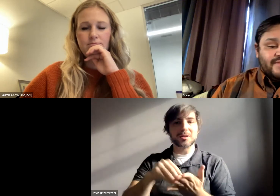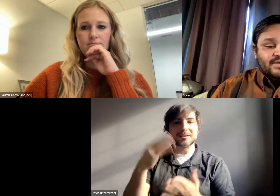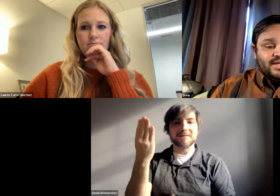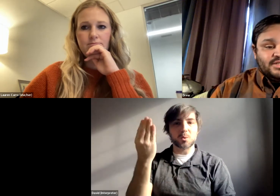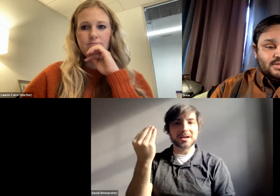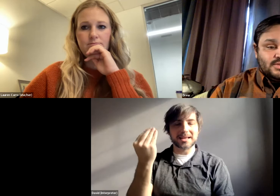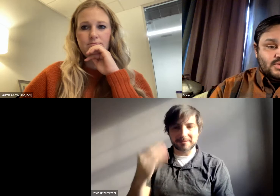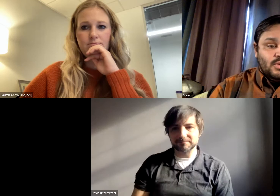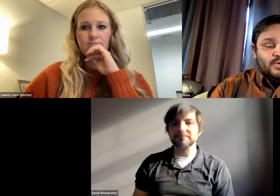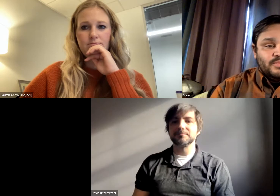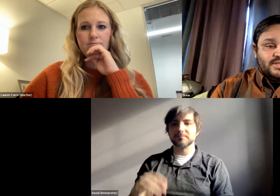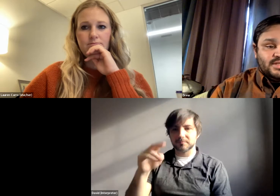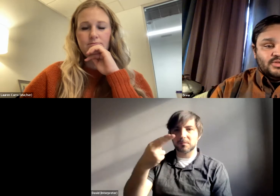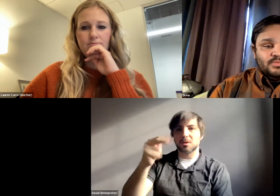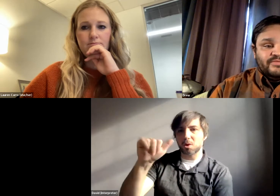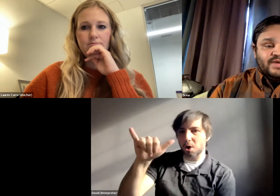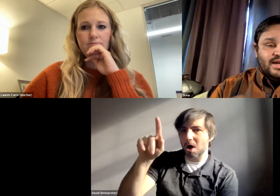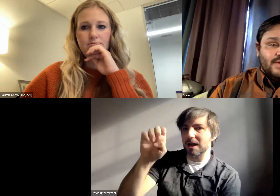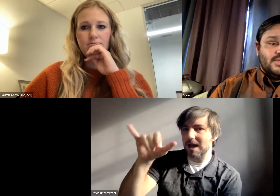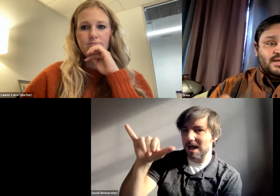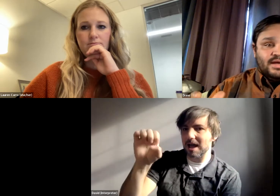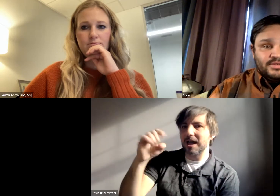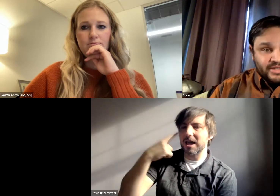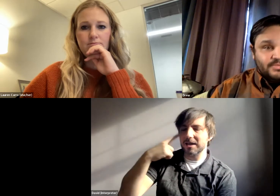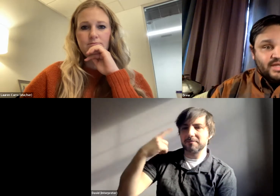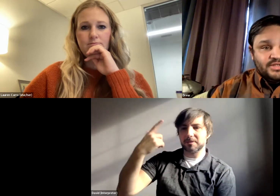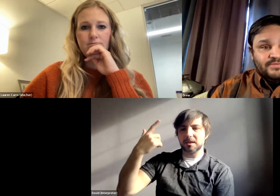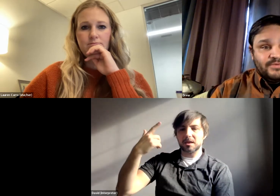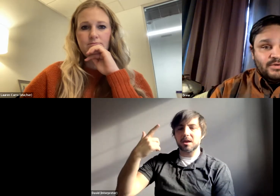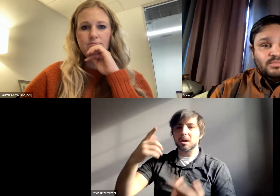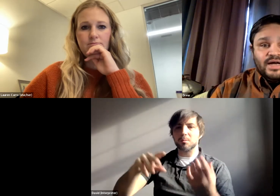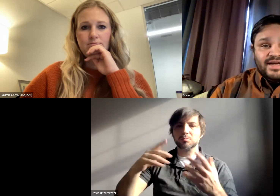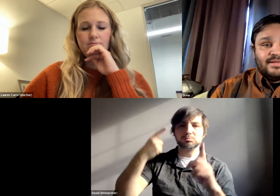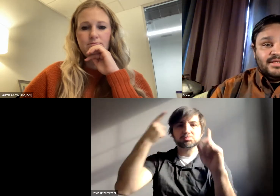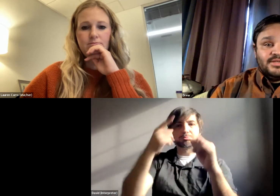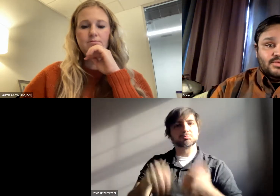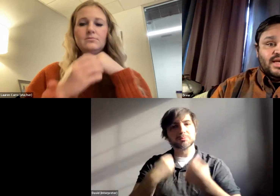foundation sole purpose is to provide housing and transportation for blind athletes to get